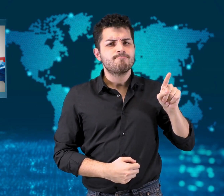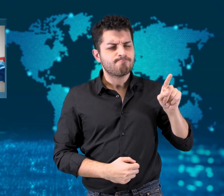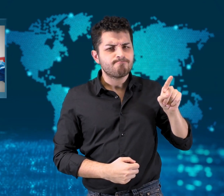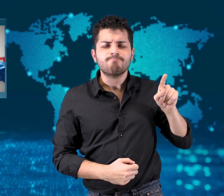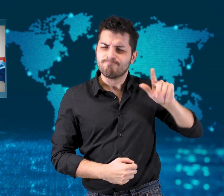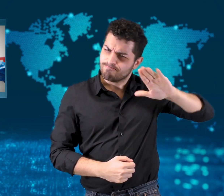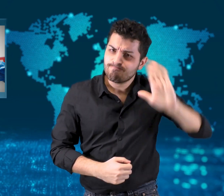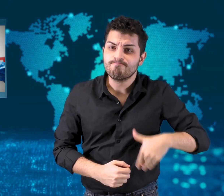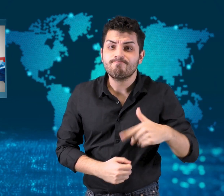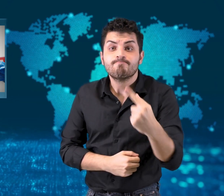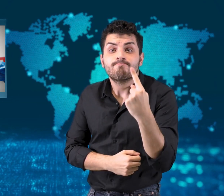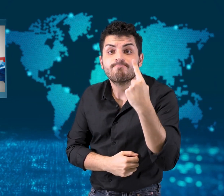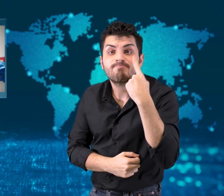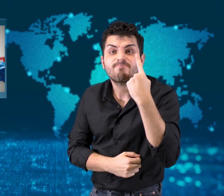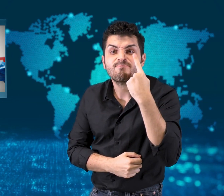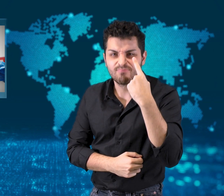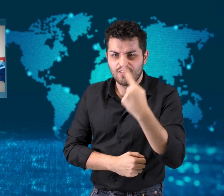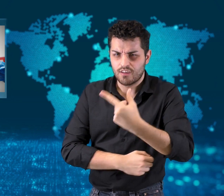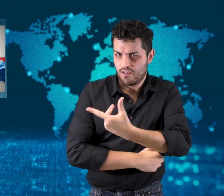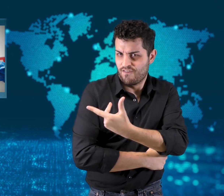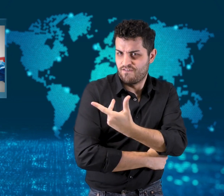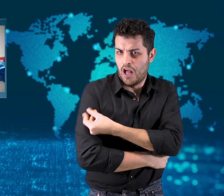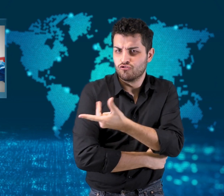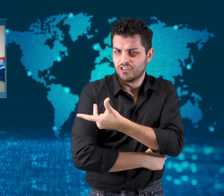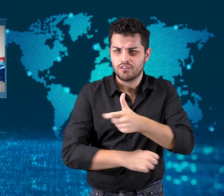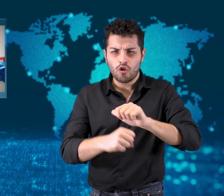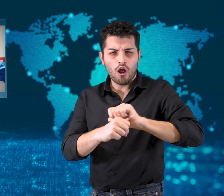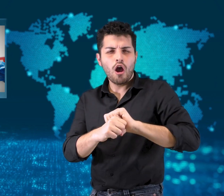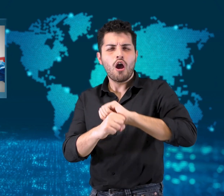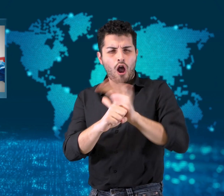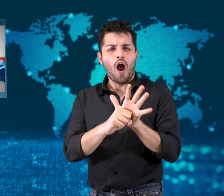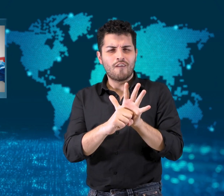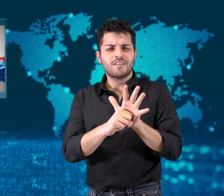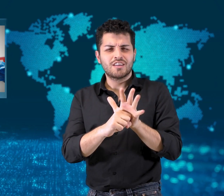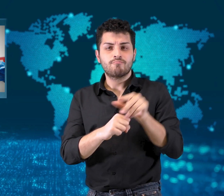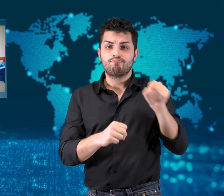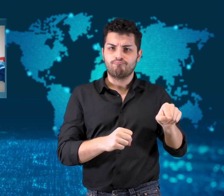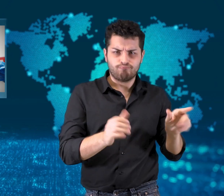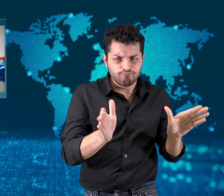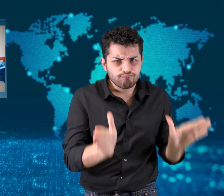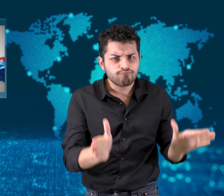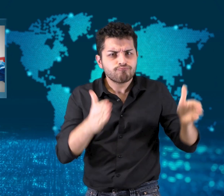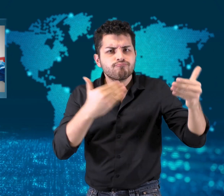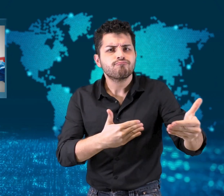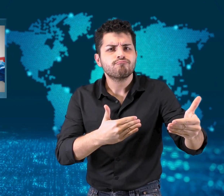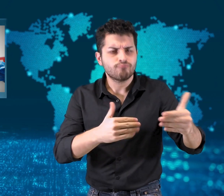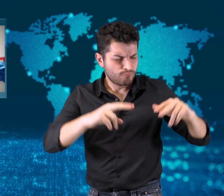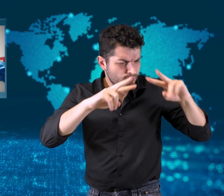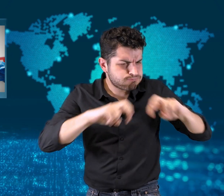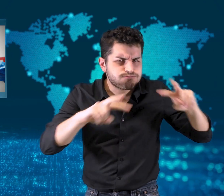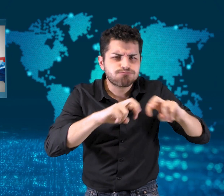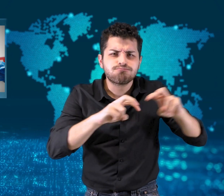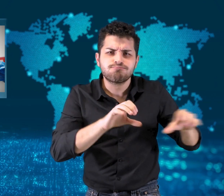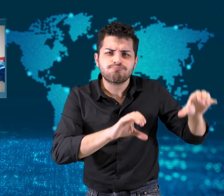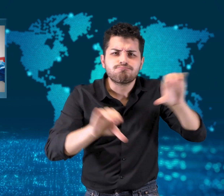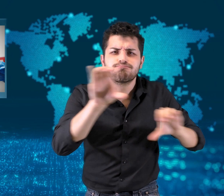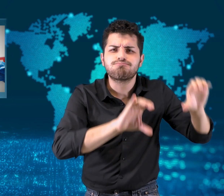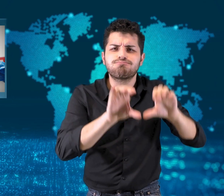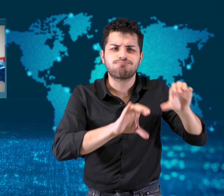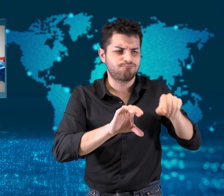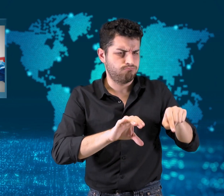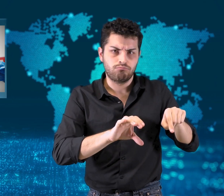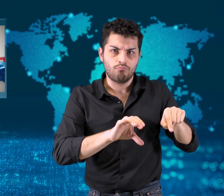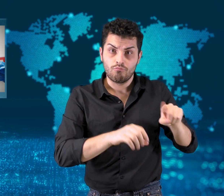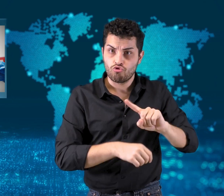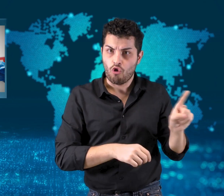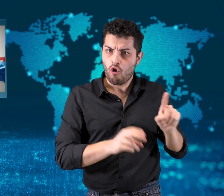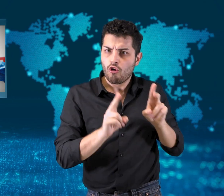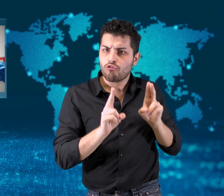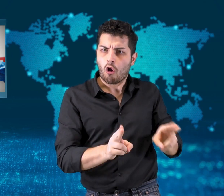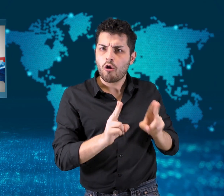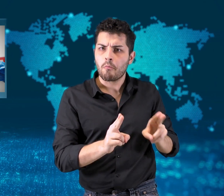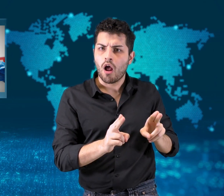In the United Kingdom, a “challenge trial” has begun to test a COVID-19 vaccine.